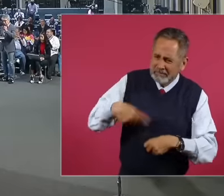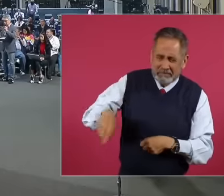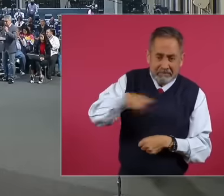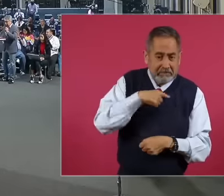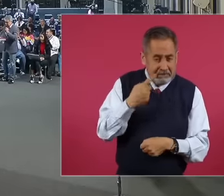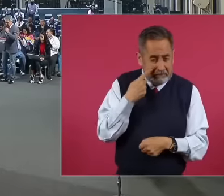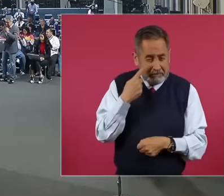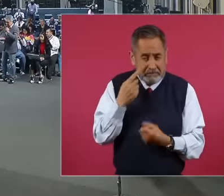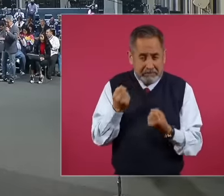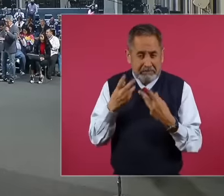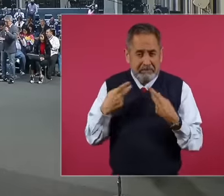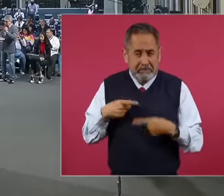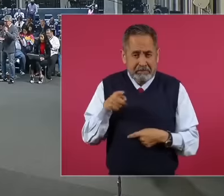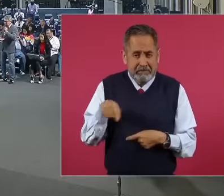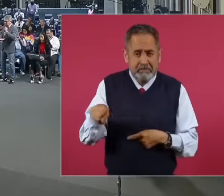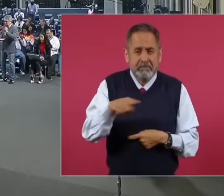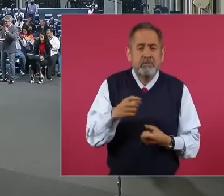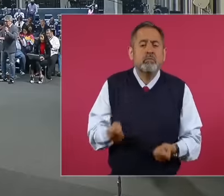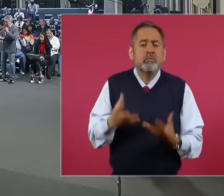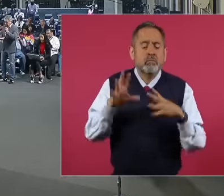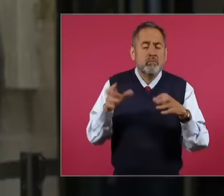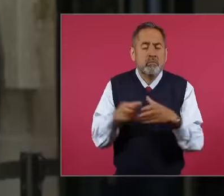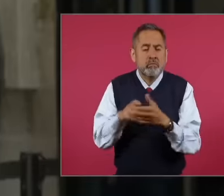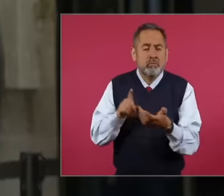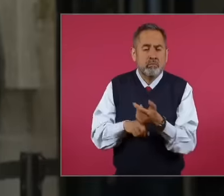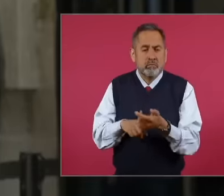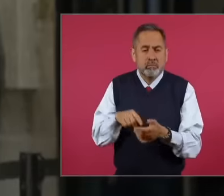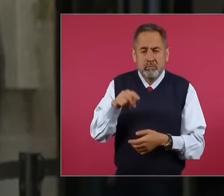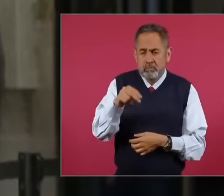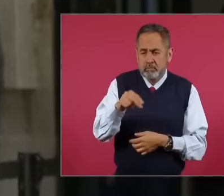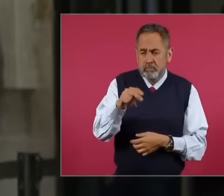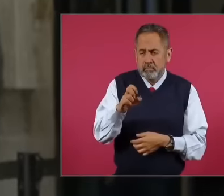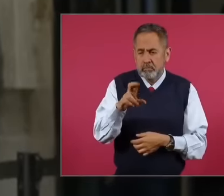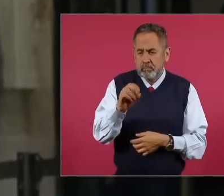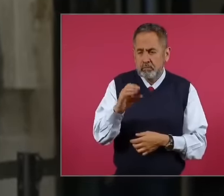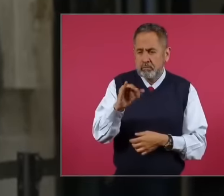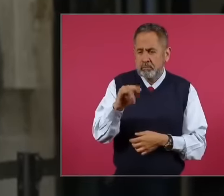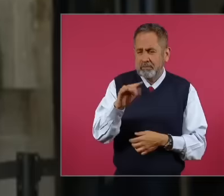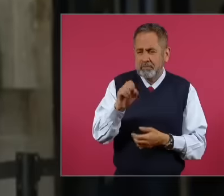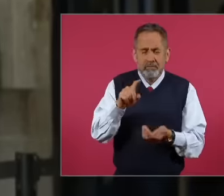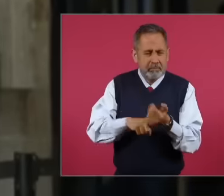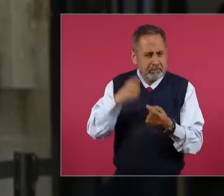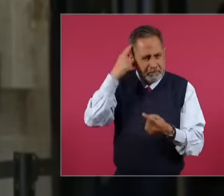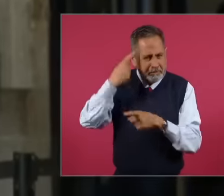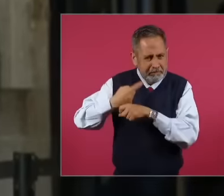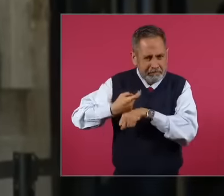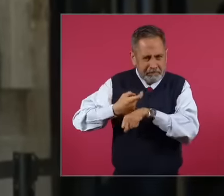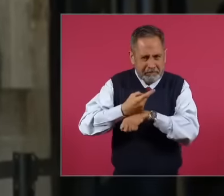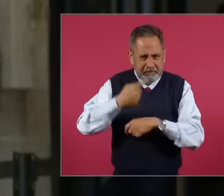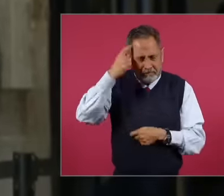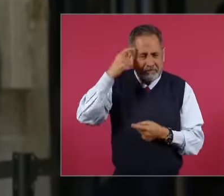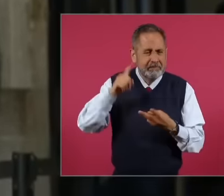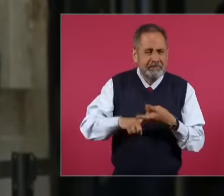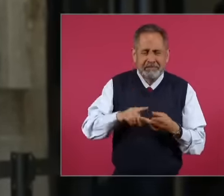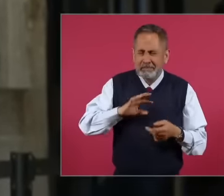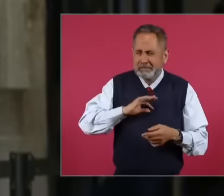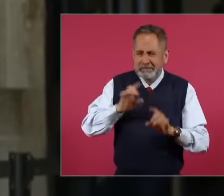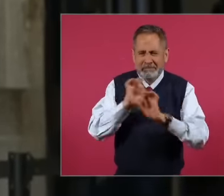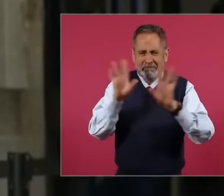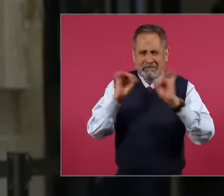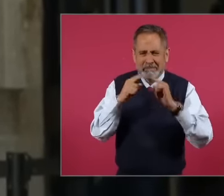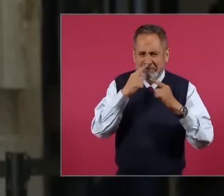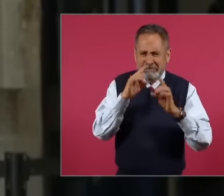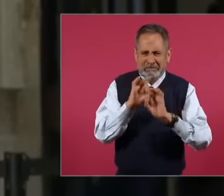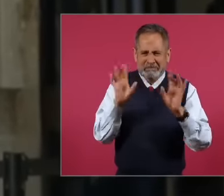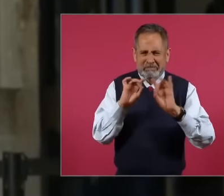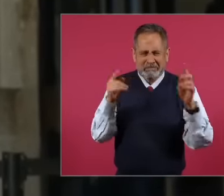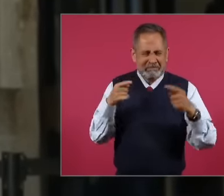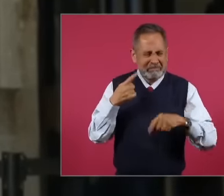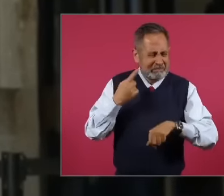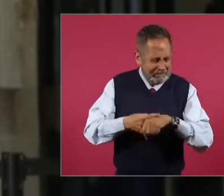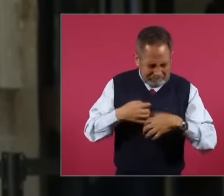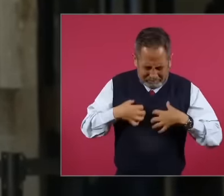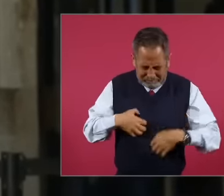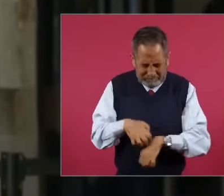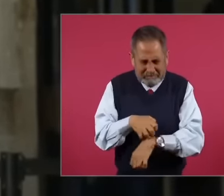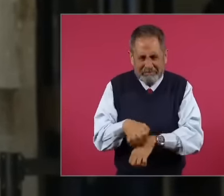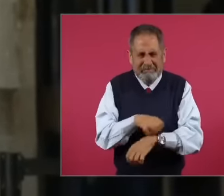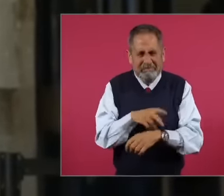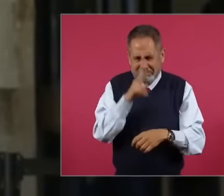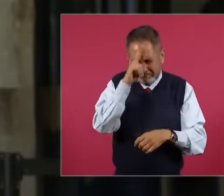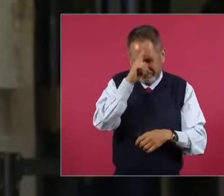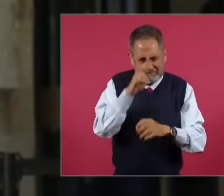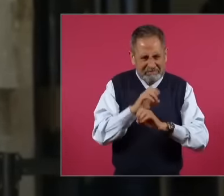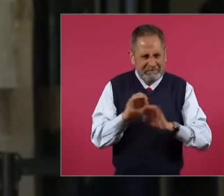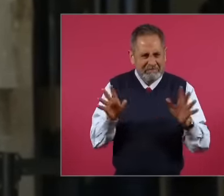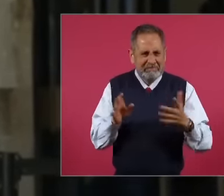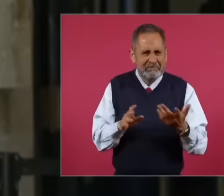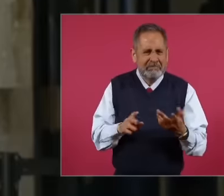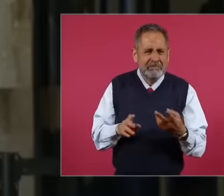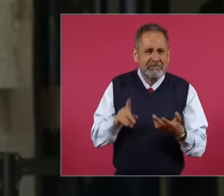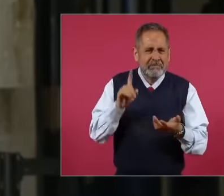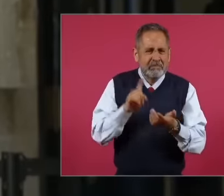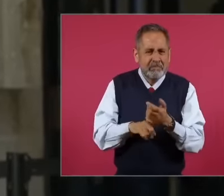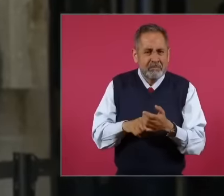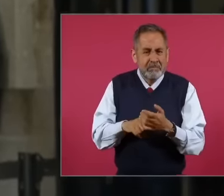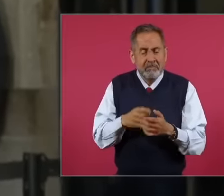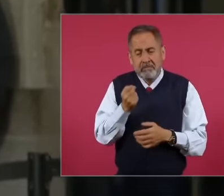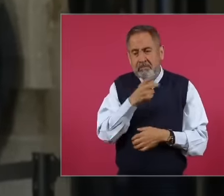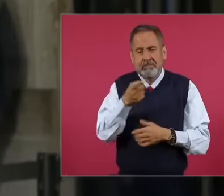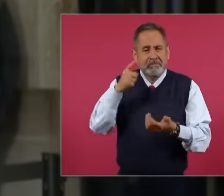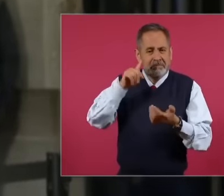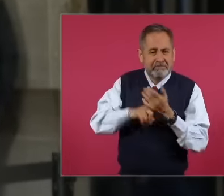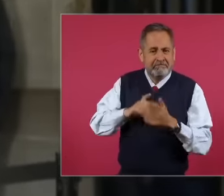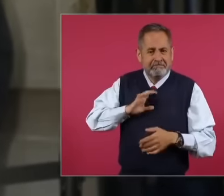all of this has been neurocysticercosis allergies very serious problems at a nephrological level also